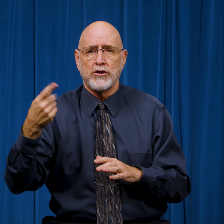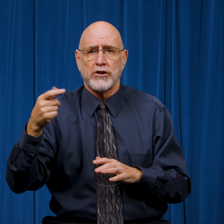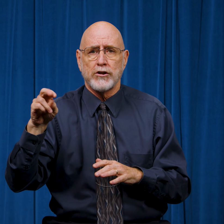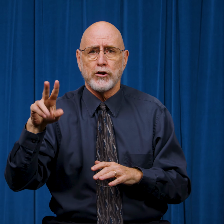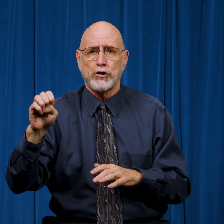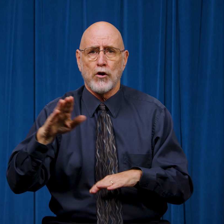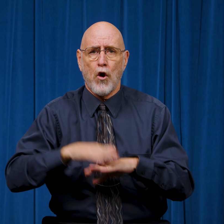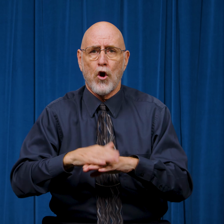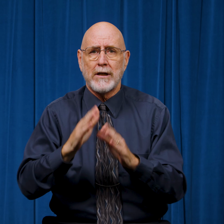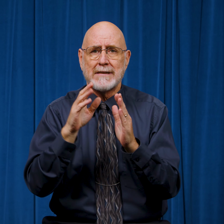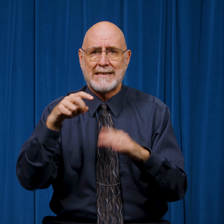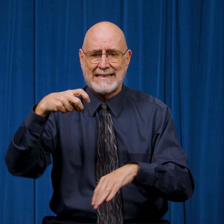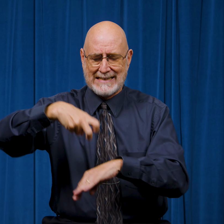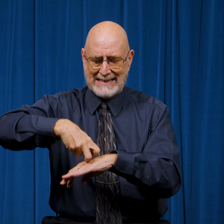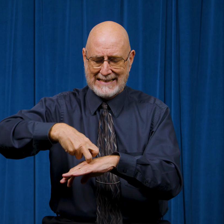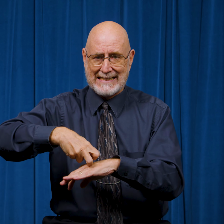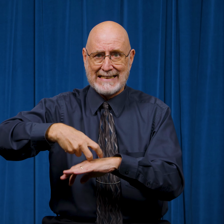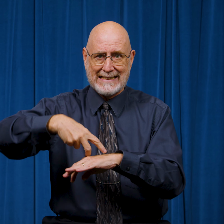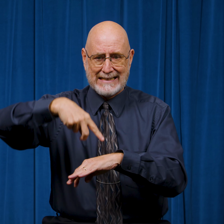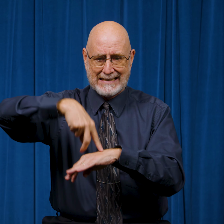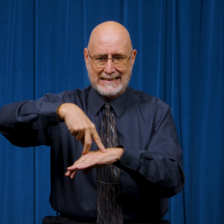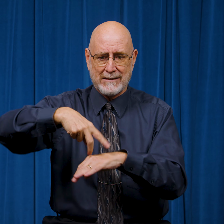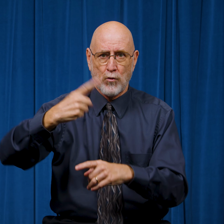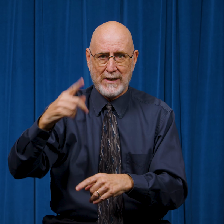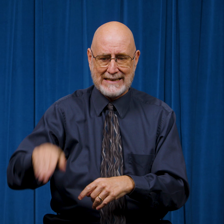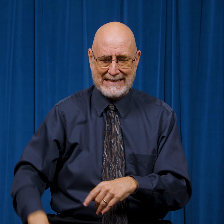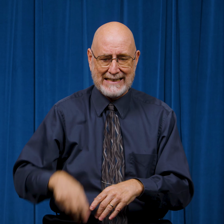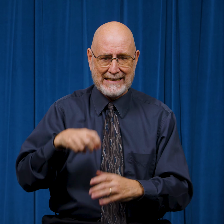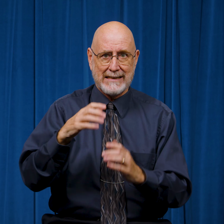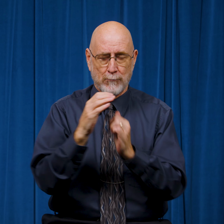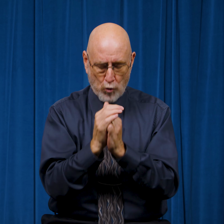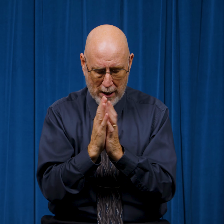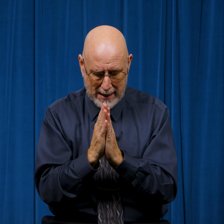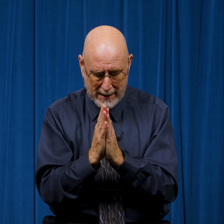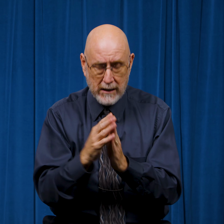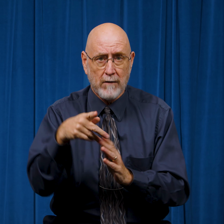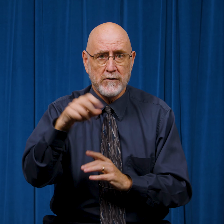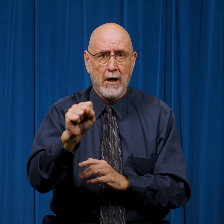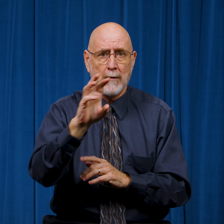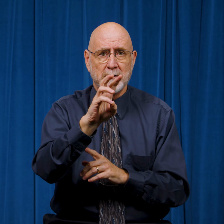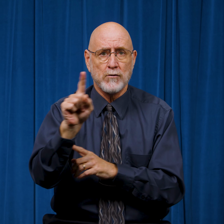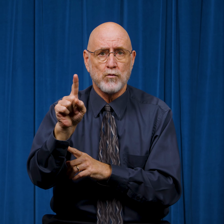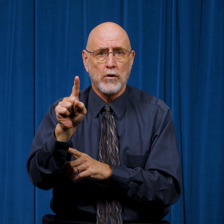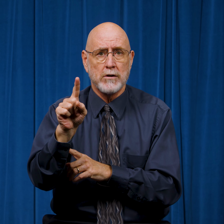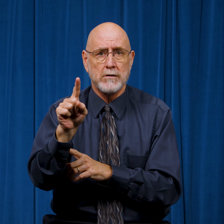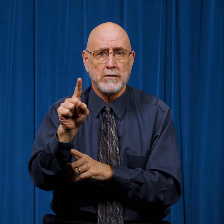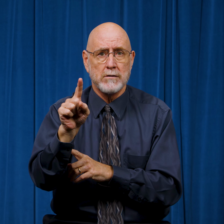with the verse citation of Psalm 16:1 located below him,